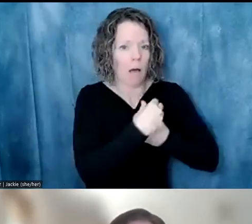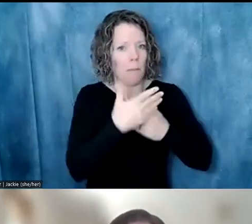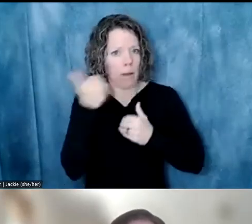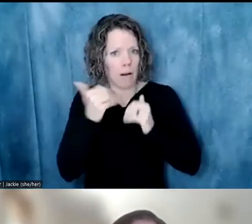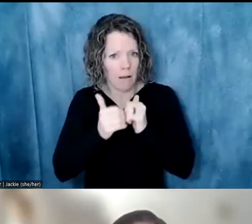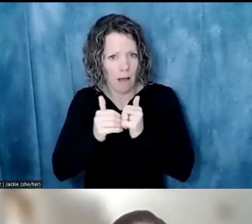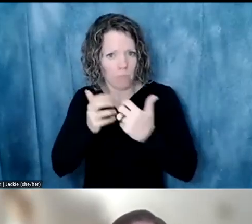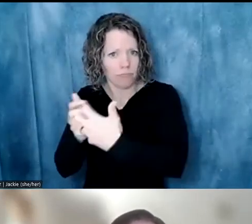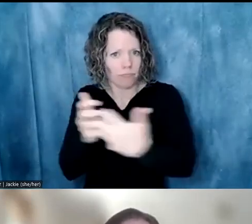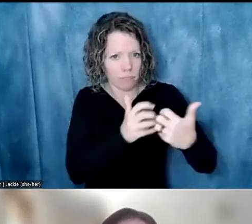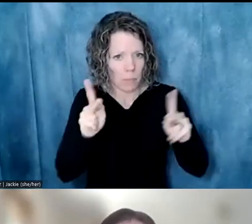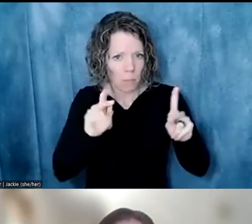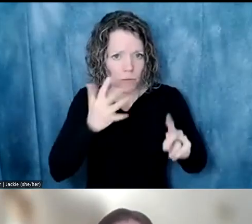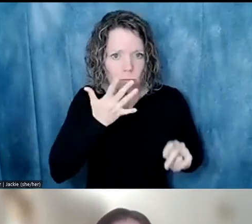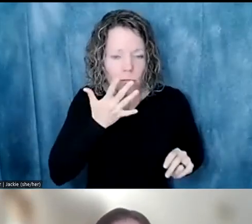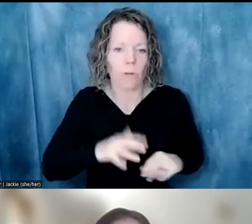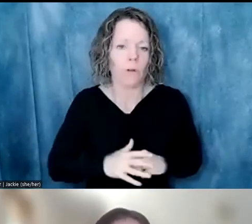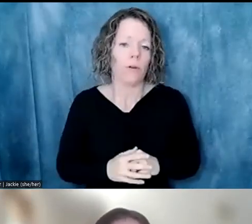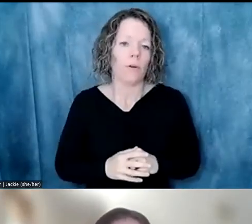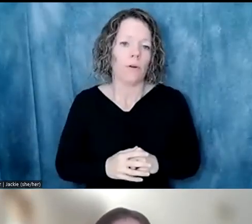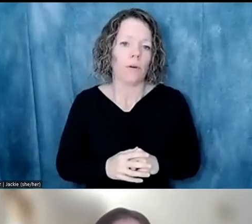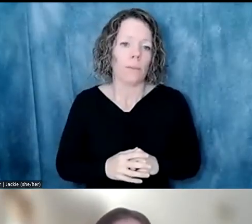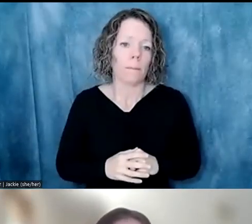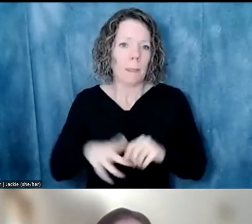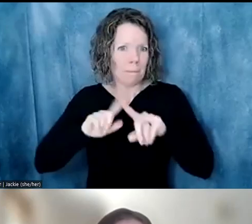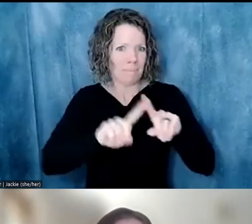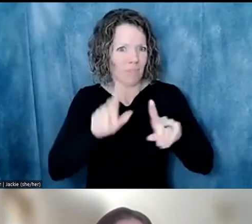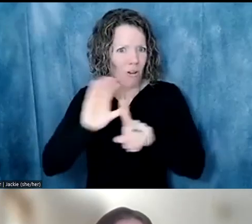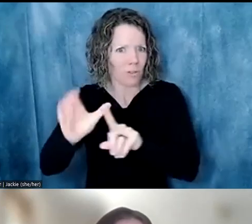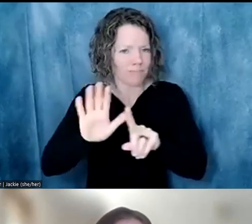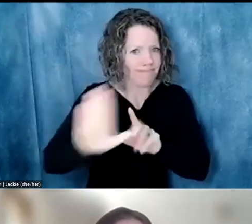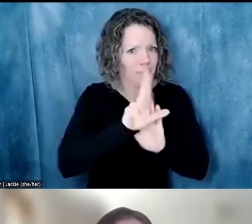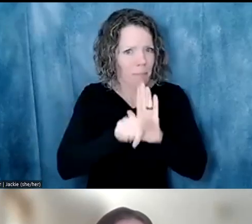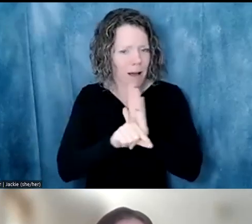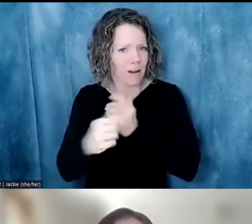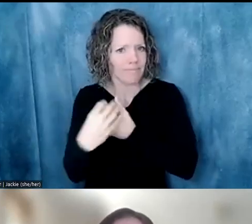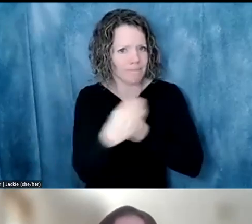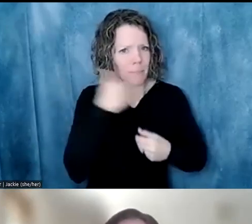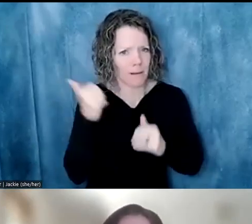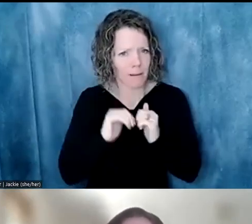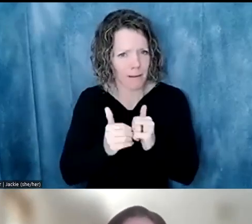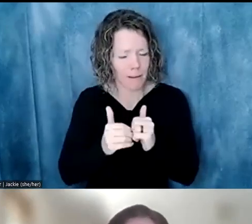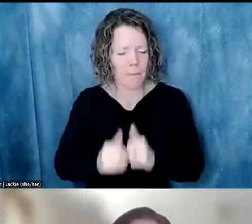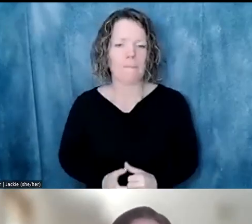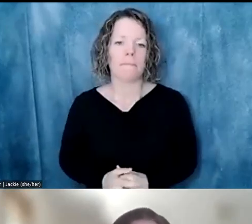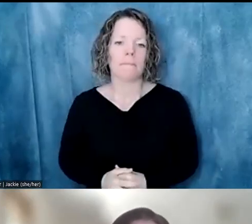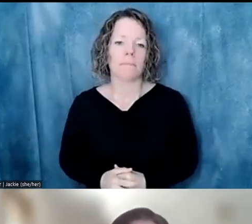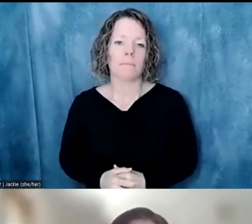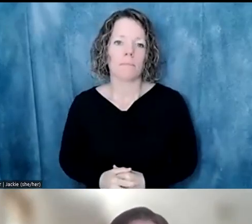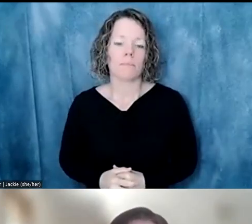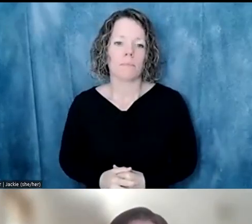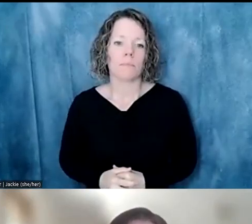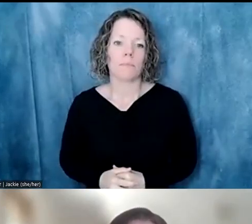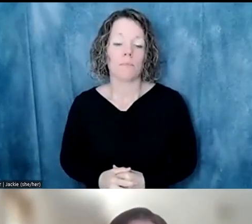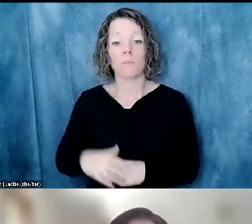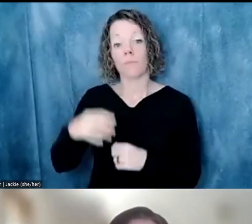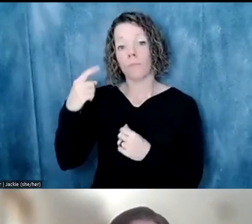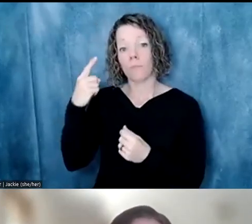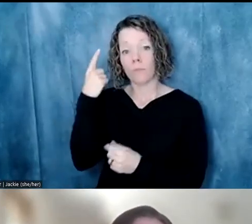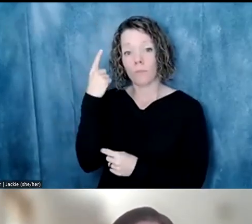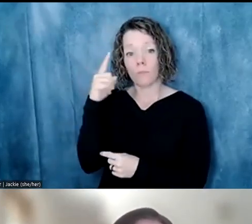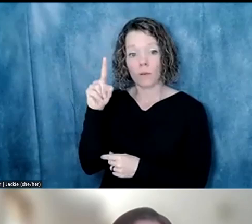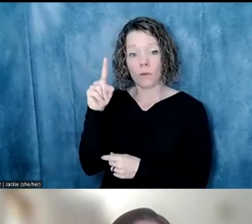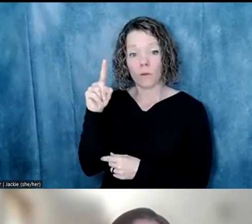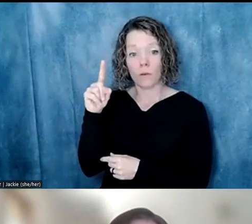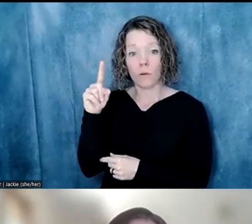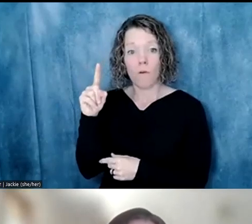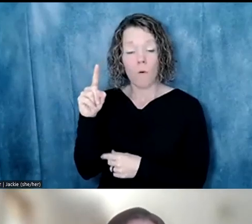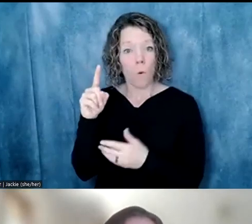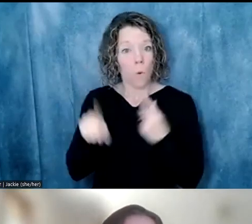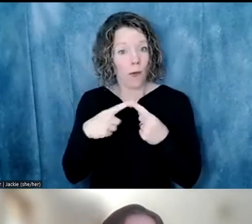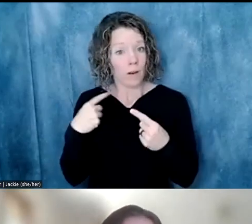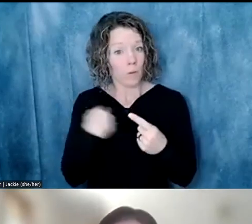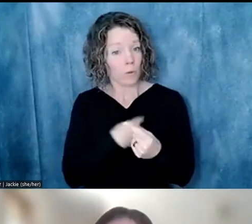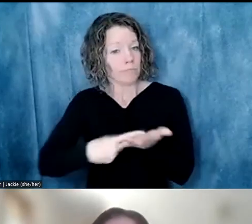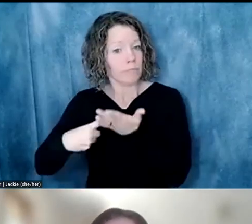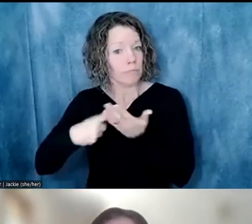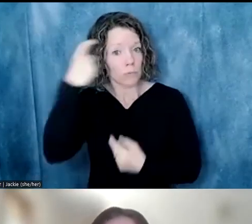supports or what we consider as worthy of addressing as a source of trauma too, historically